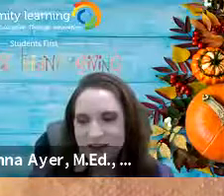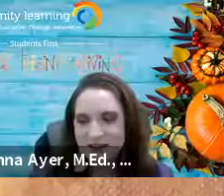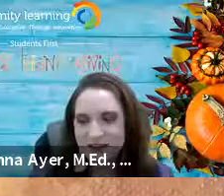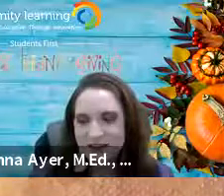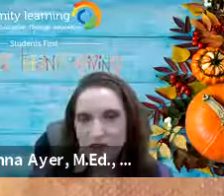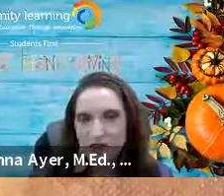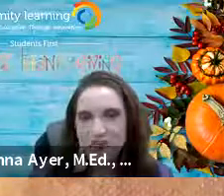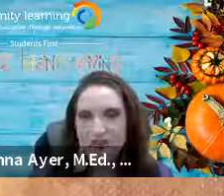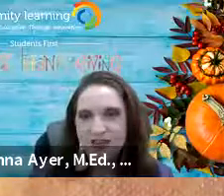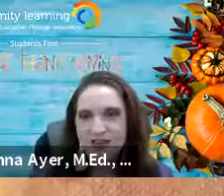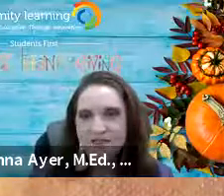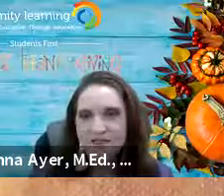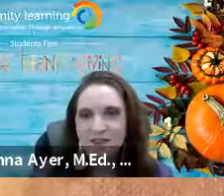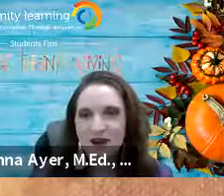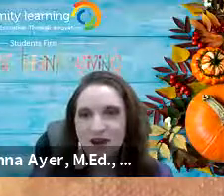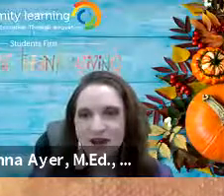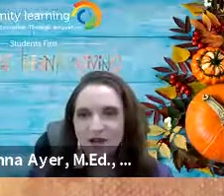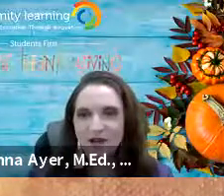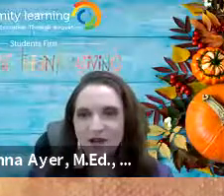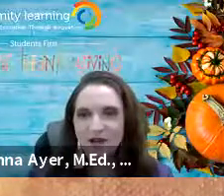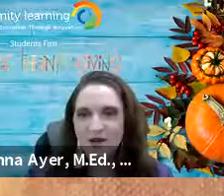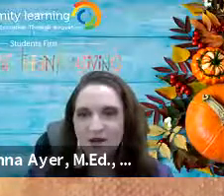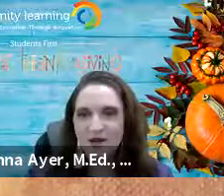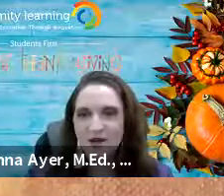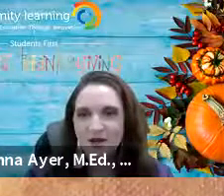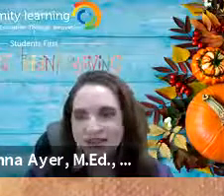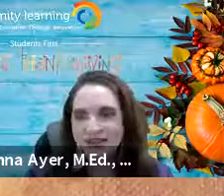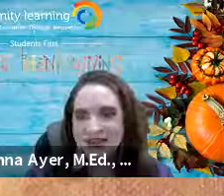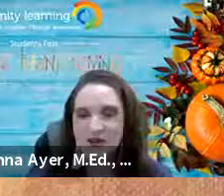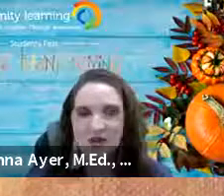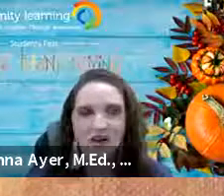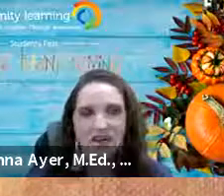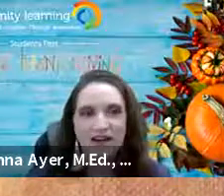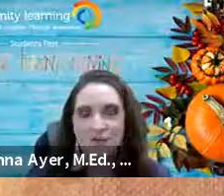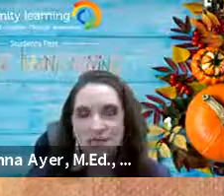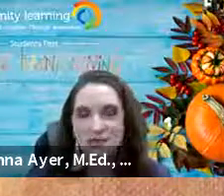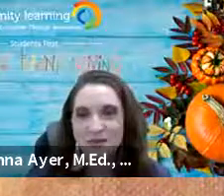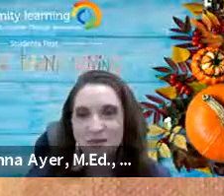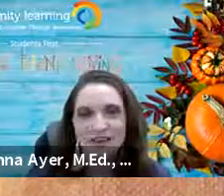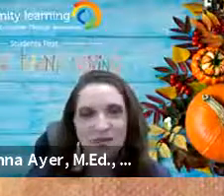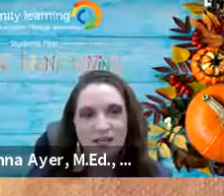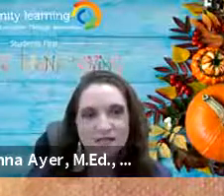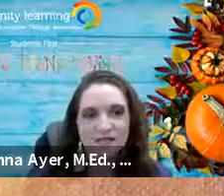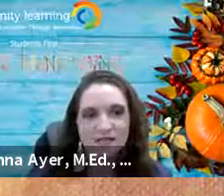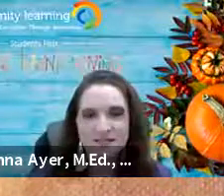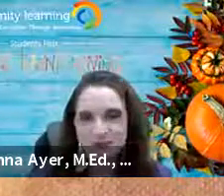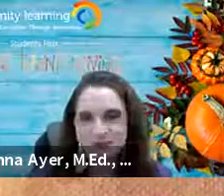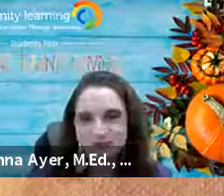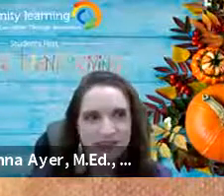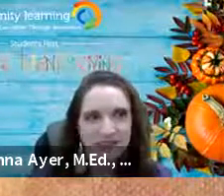Hopefully everybody will be in within the next few minutes, and we can get going with our classroom management using zoom